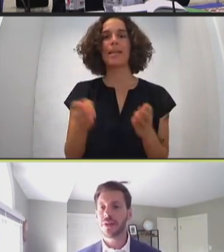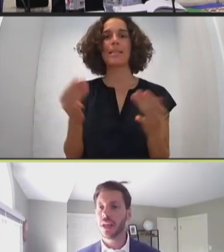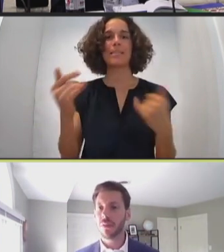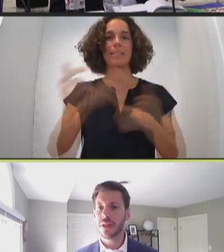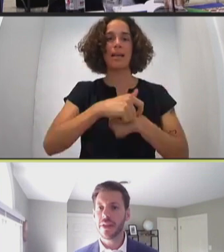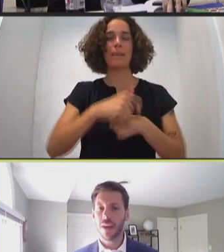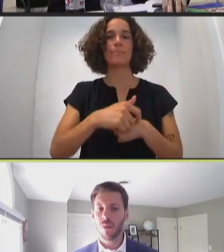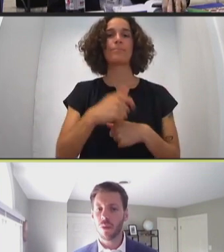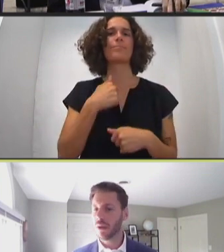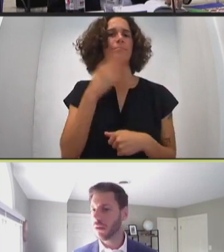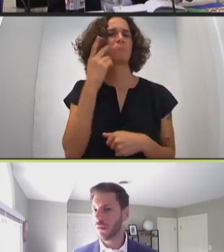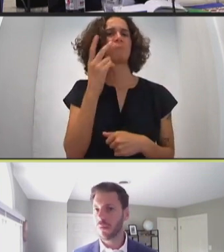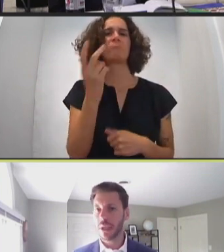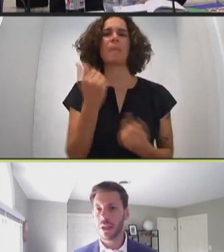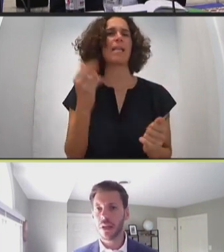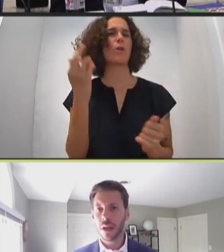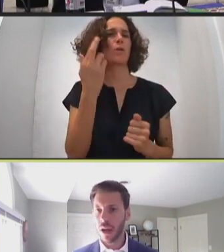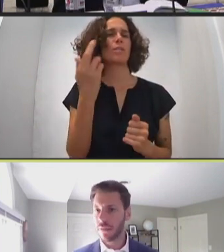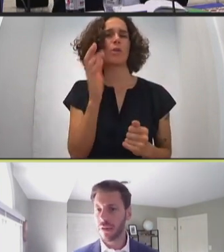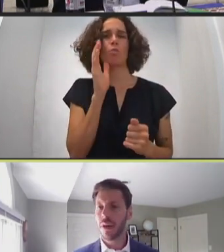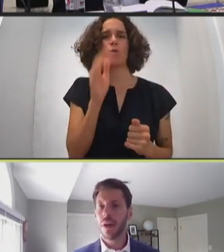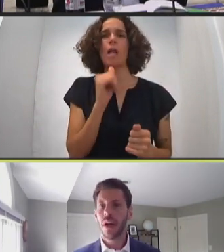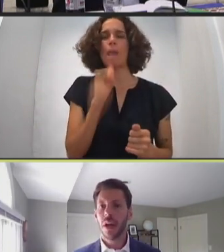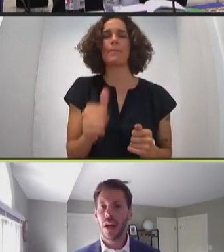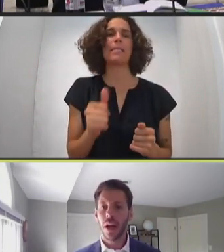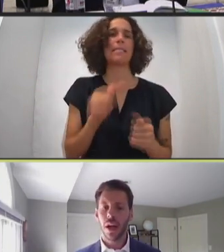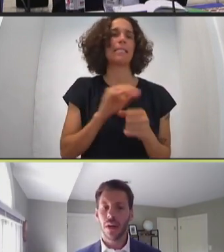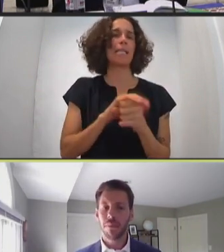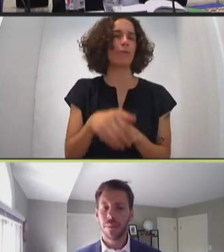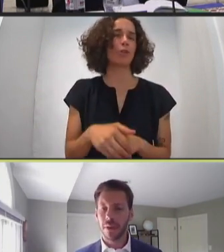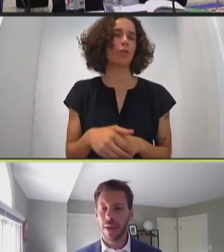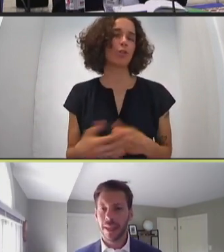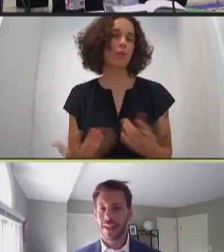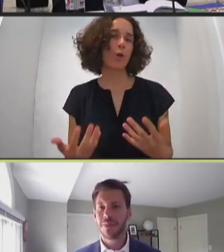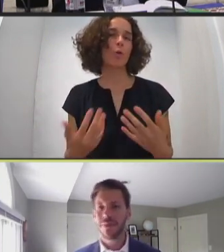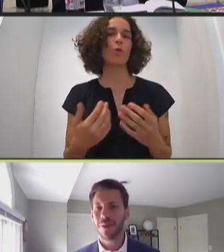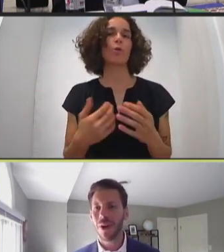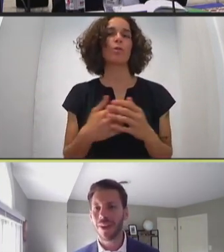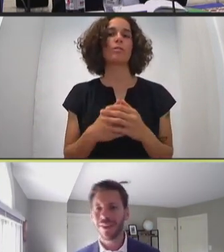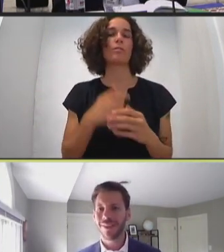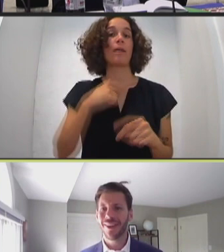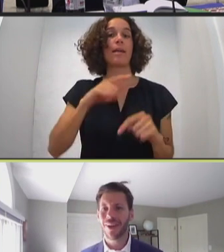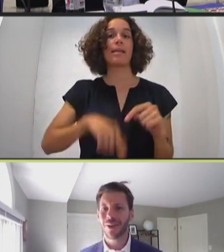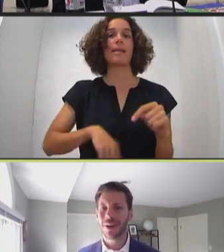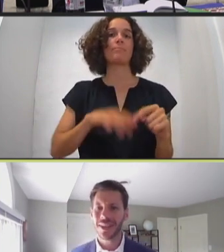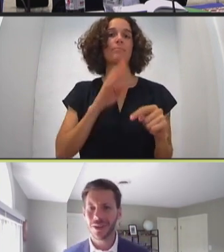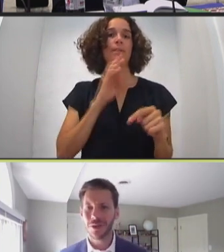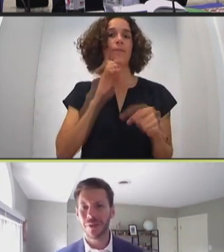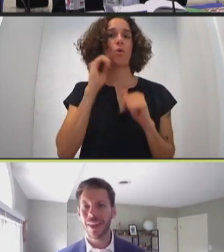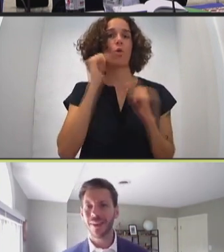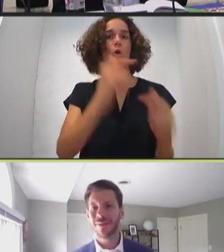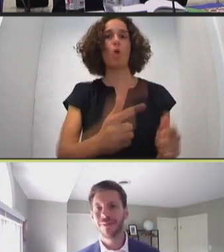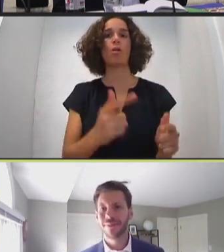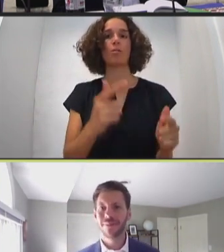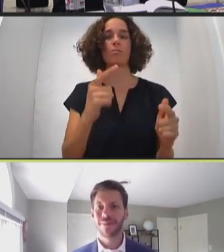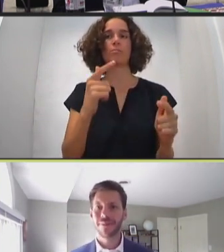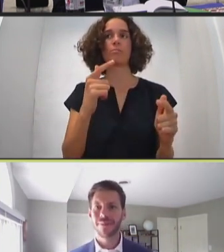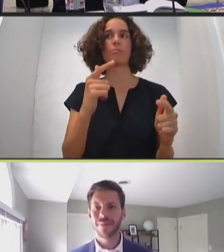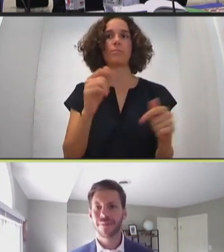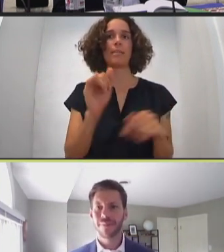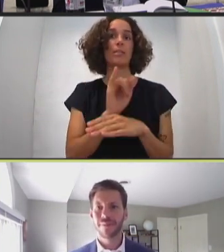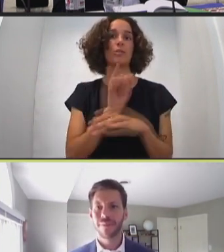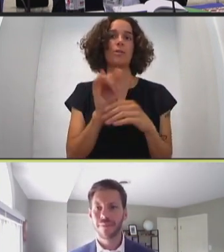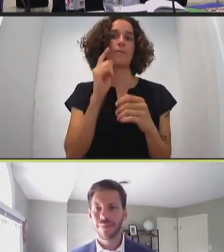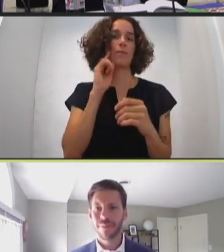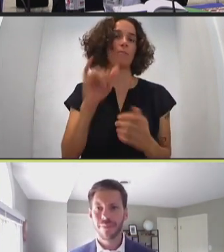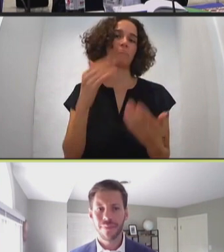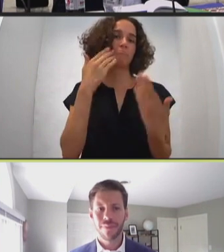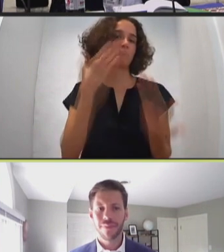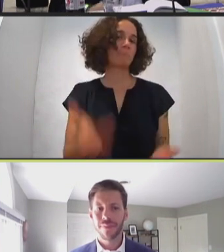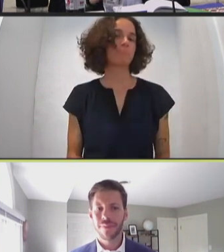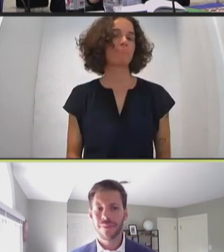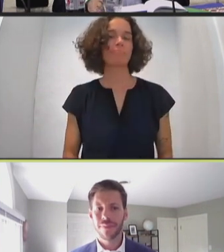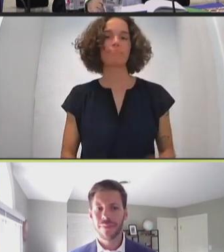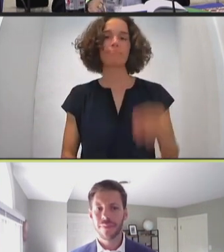see any reason that it wouldn't be covered. But I can't speak for all across the industry for them.